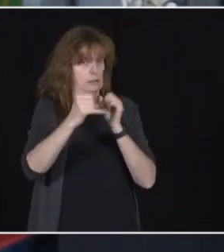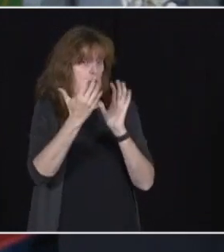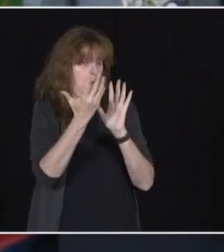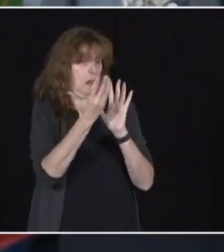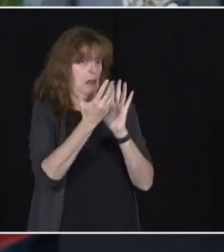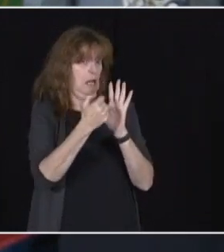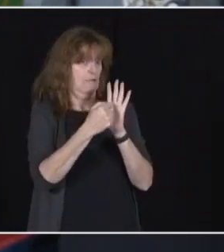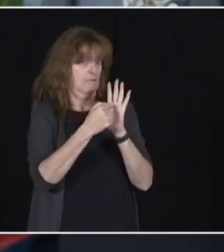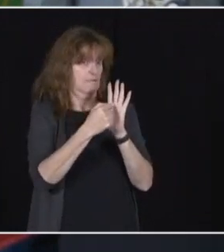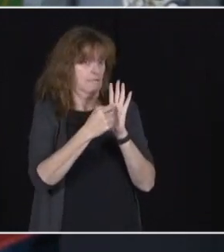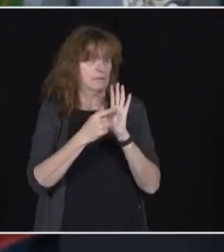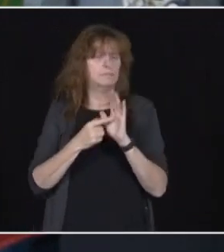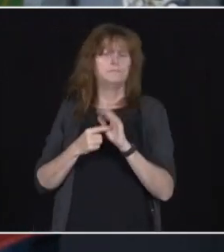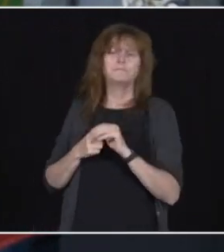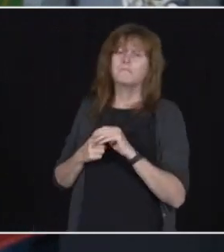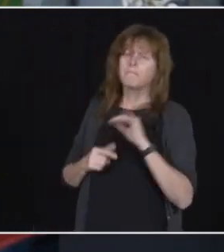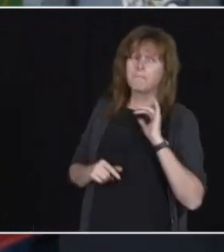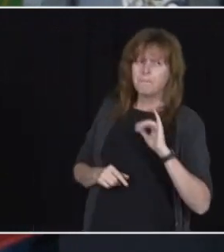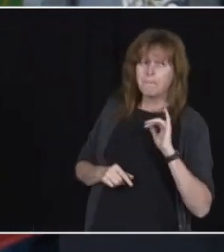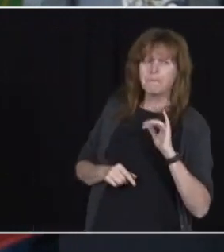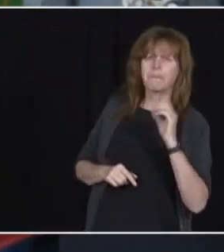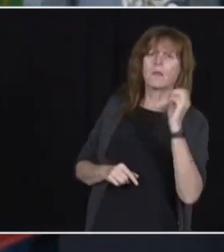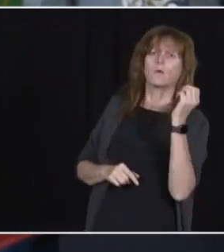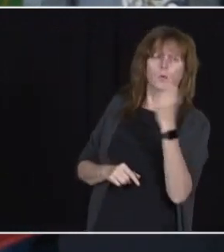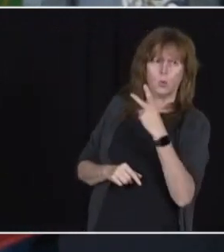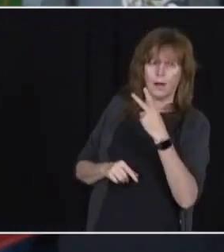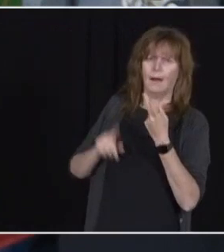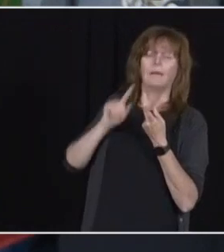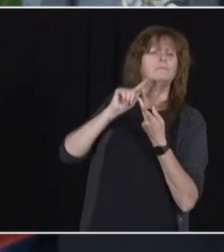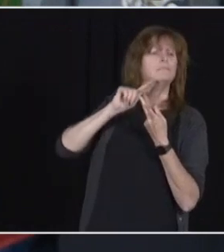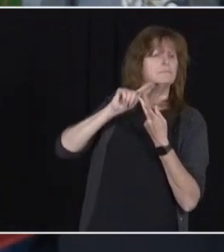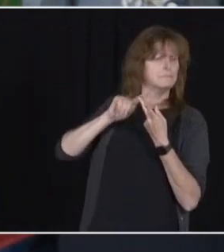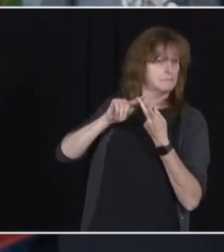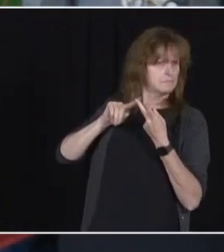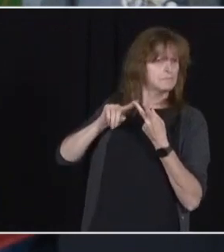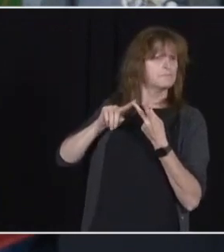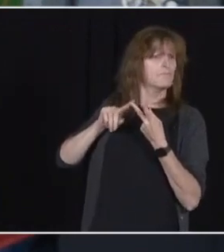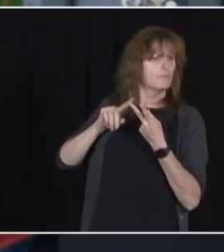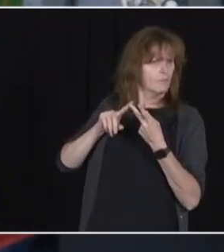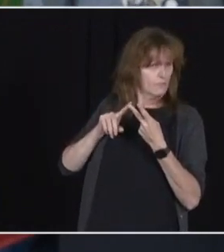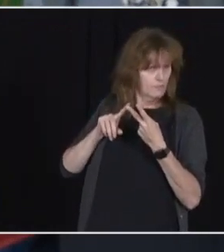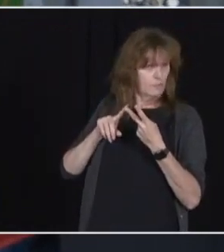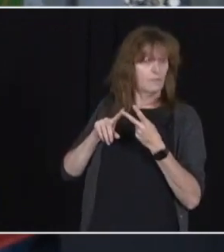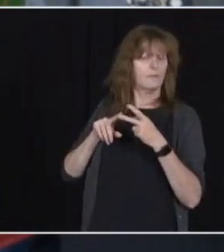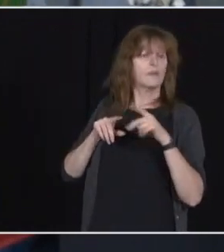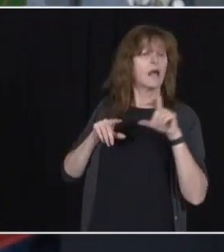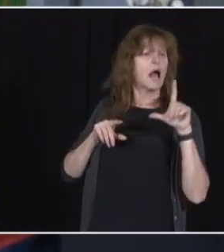On another note related to long-term care, insignificant restrictions of